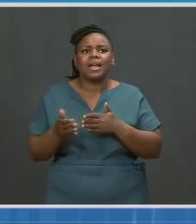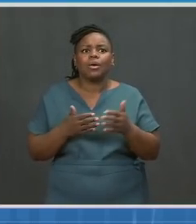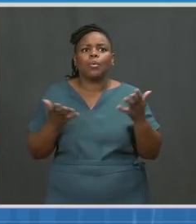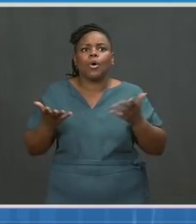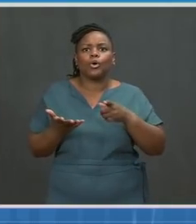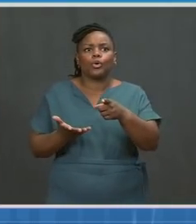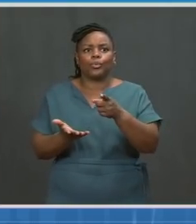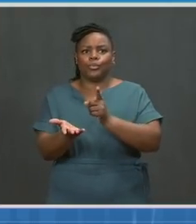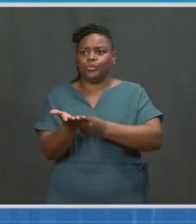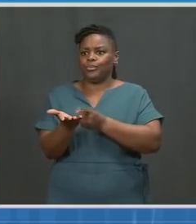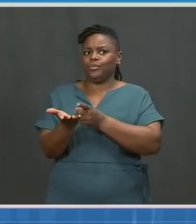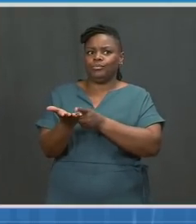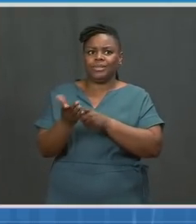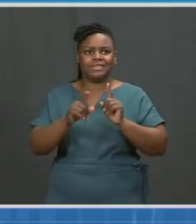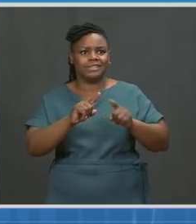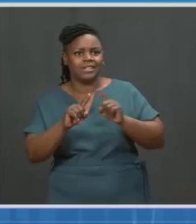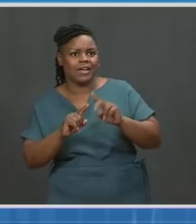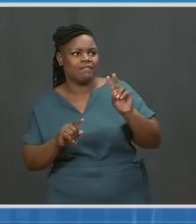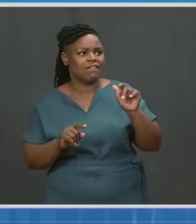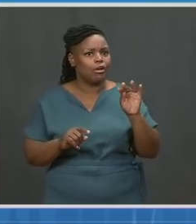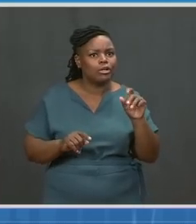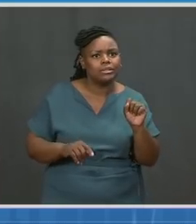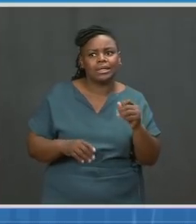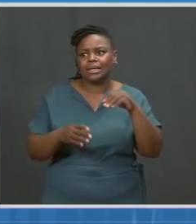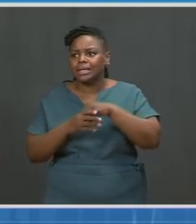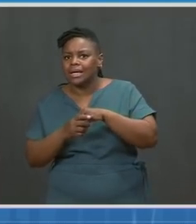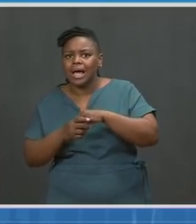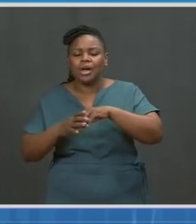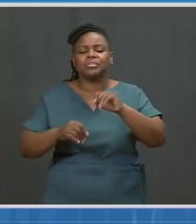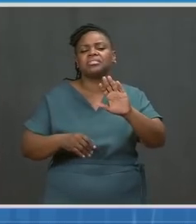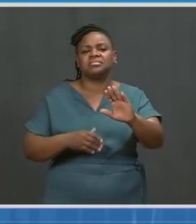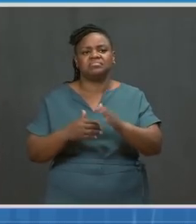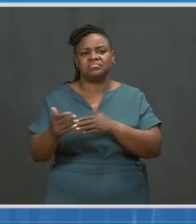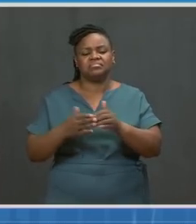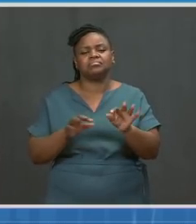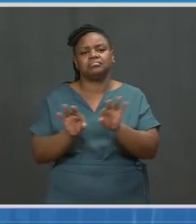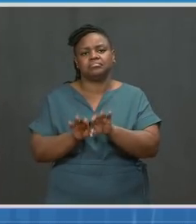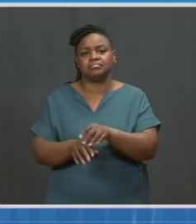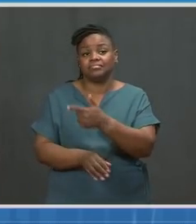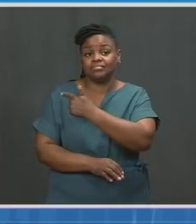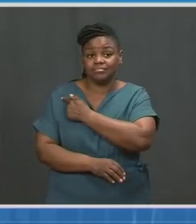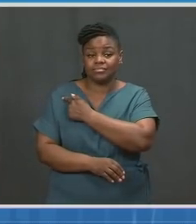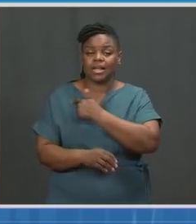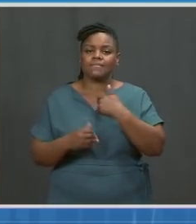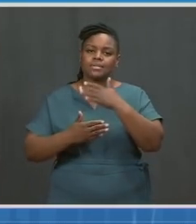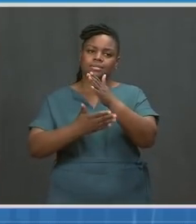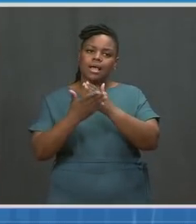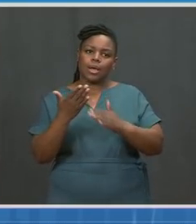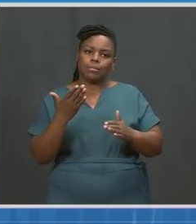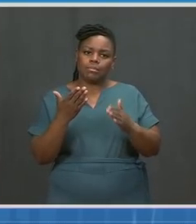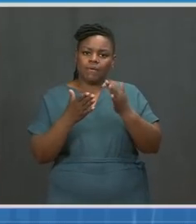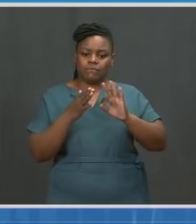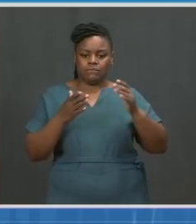indoors, outdoors -- get vaccinated and you will certainly have a degree of protection. I'll hand it back to you, Andy.